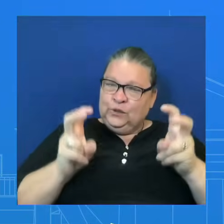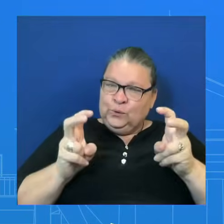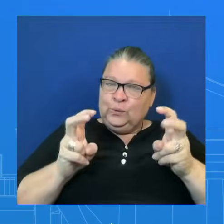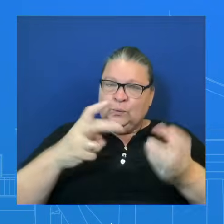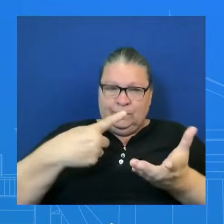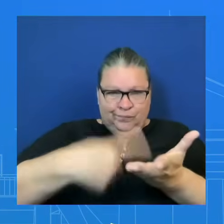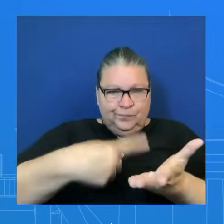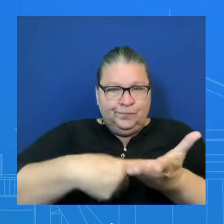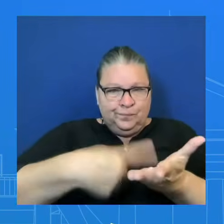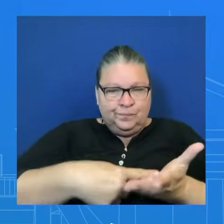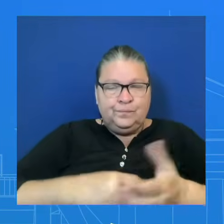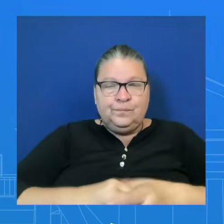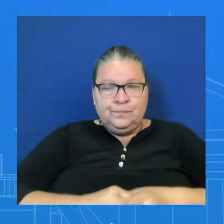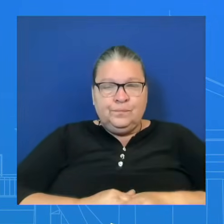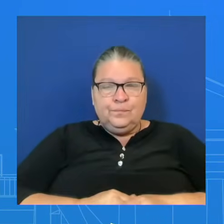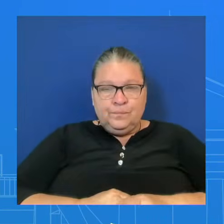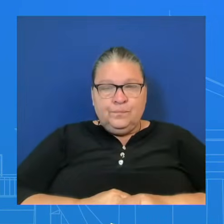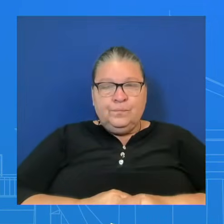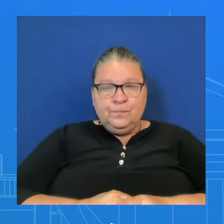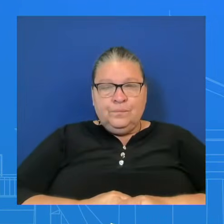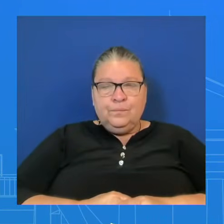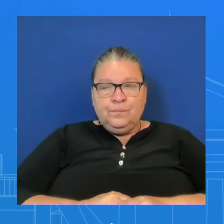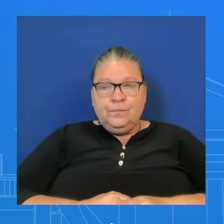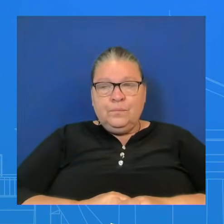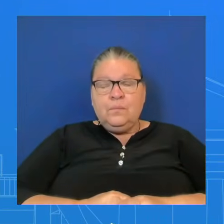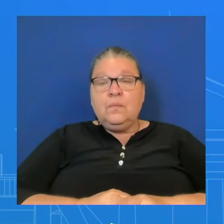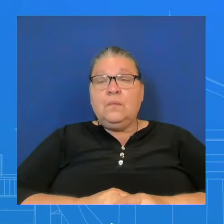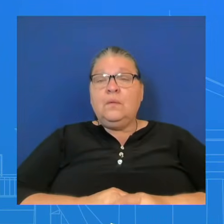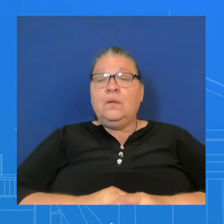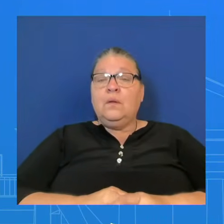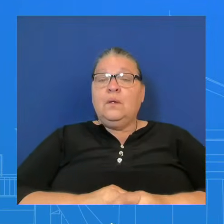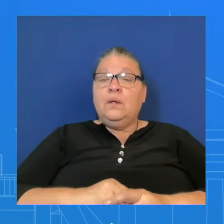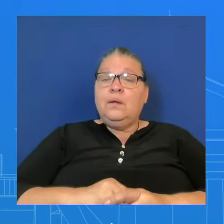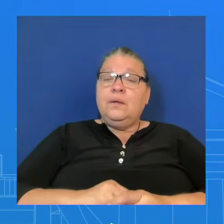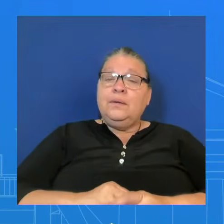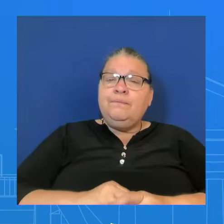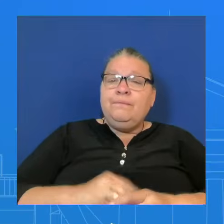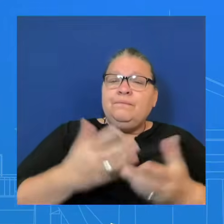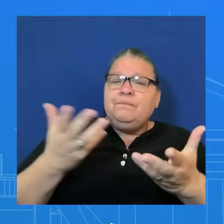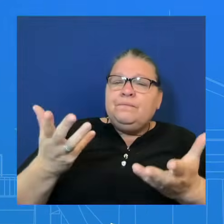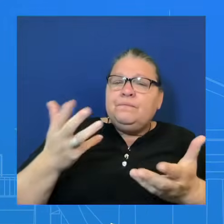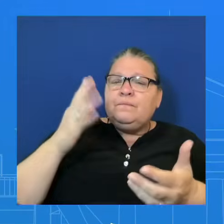and communicating with Beijing our displeasure with this, is the United States kind of letting any kind of response